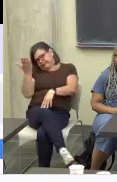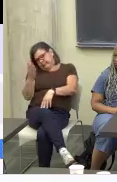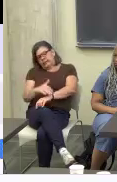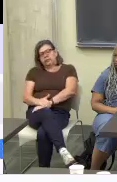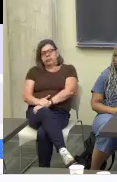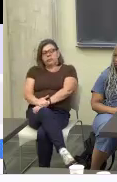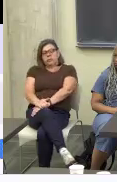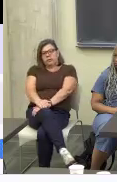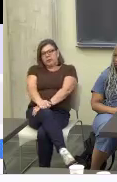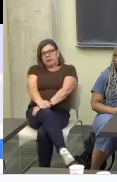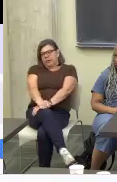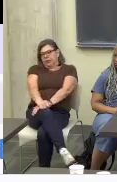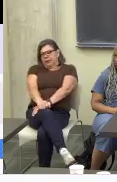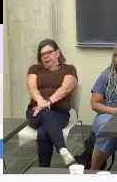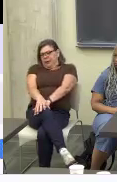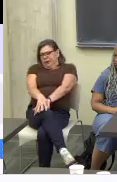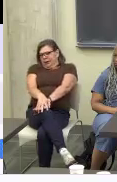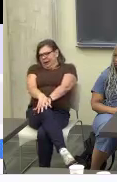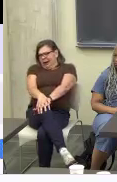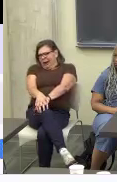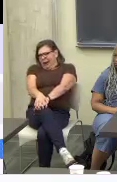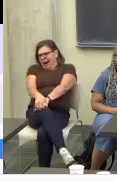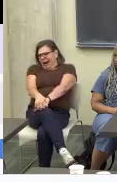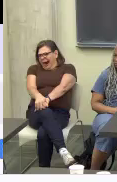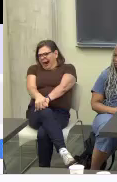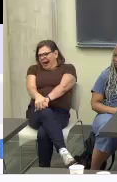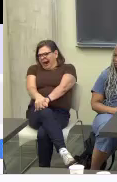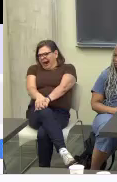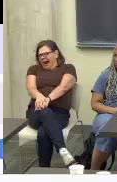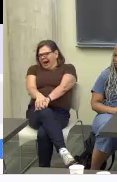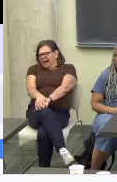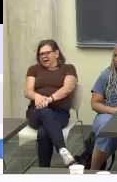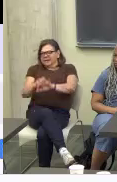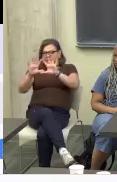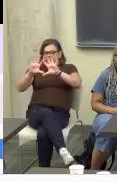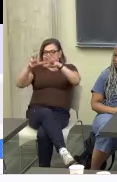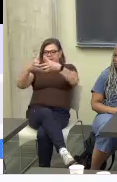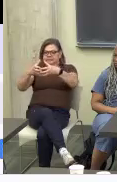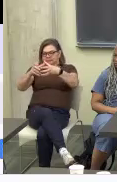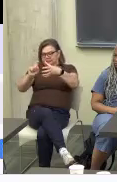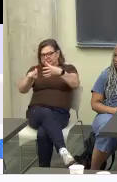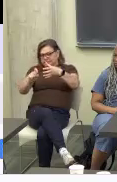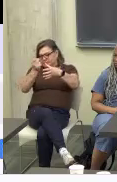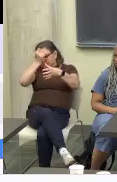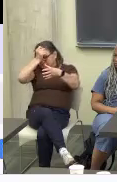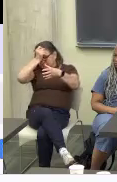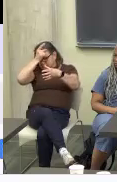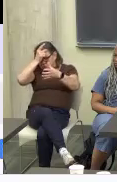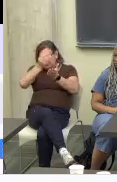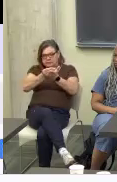But what we have to do is organizations have to understand when they're buying or developing